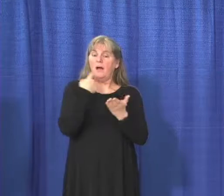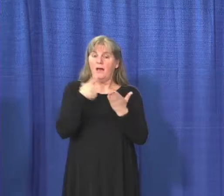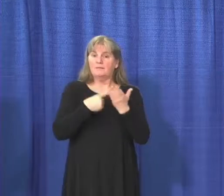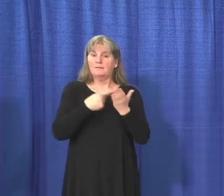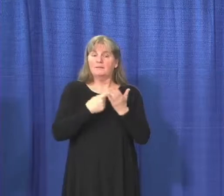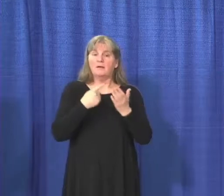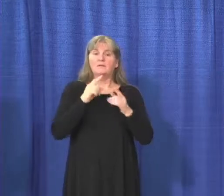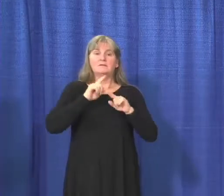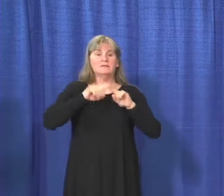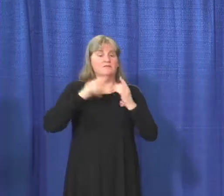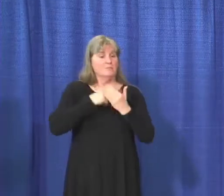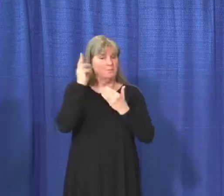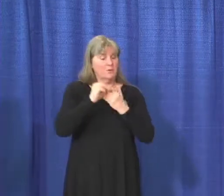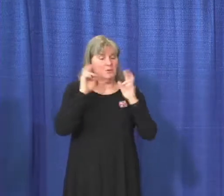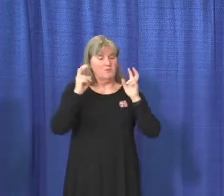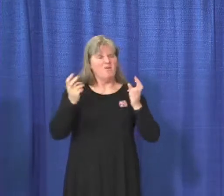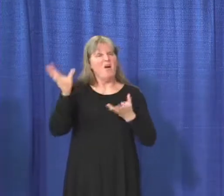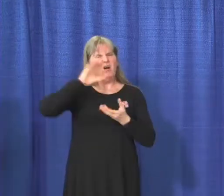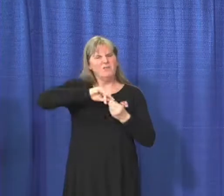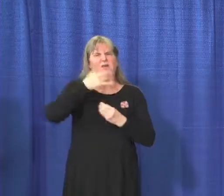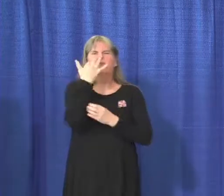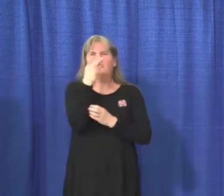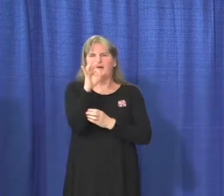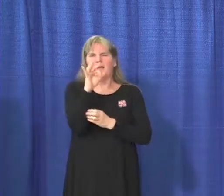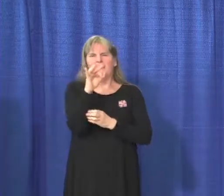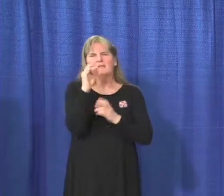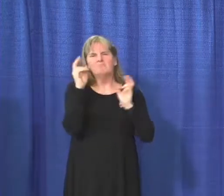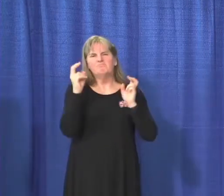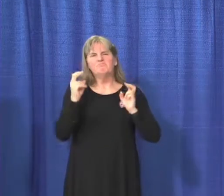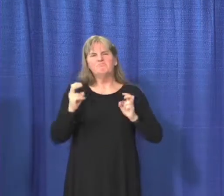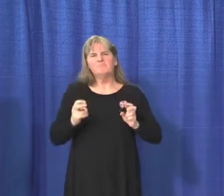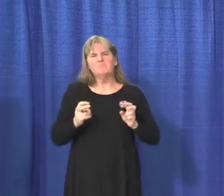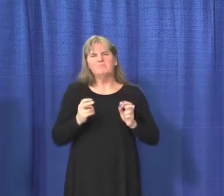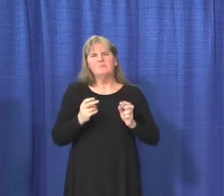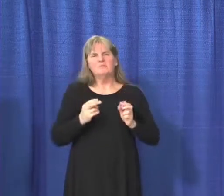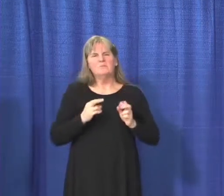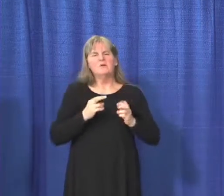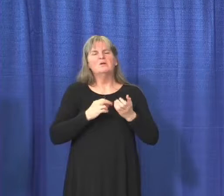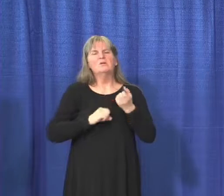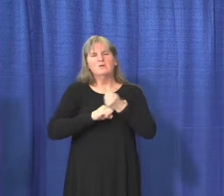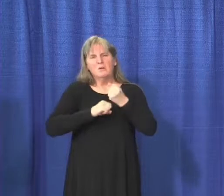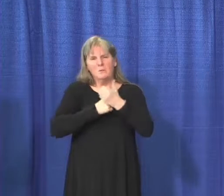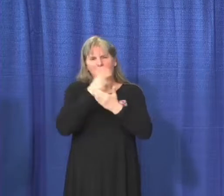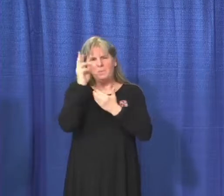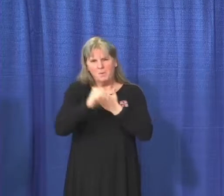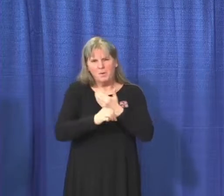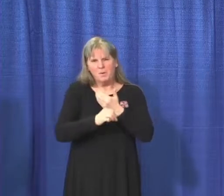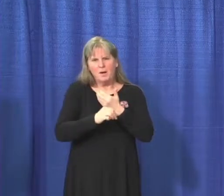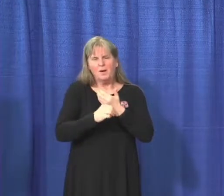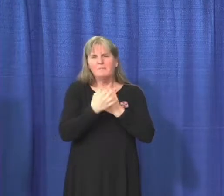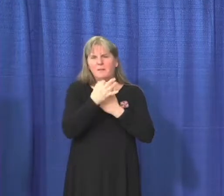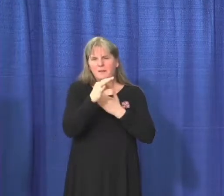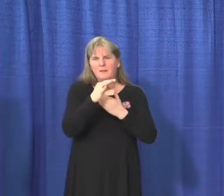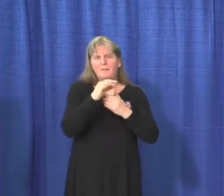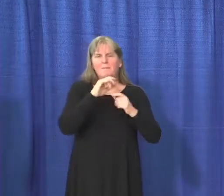the captured 19 actions within the relief and recovery but I've not talked publicly about the